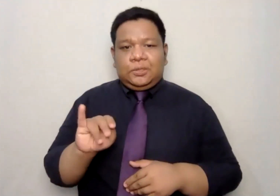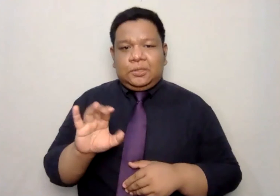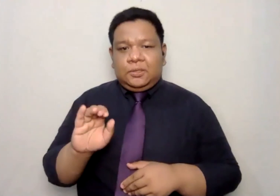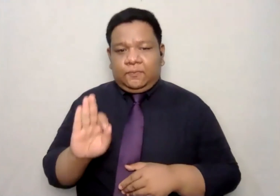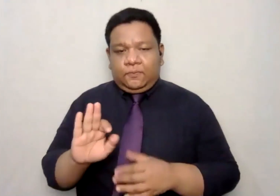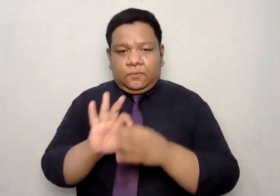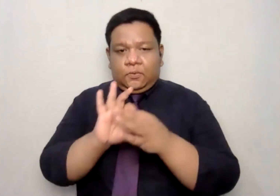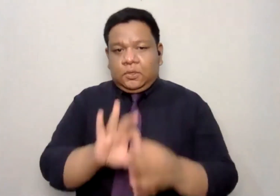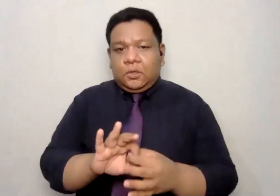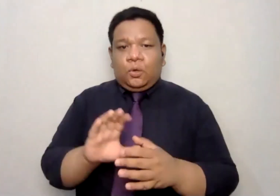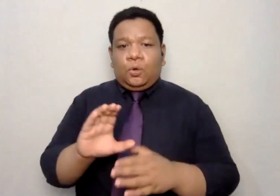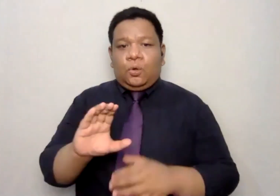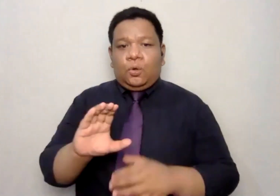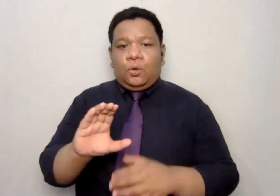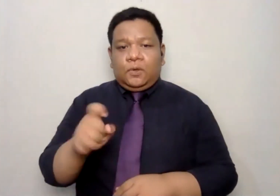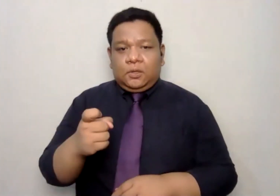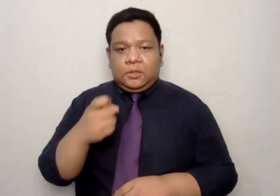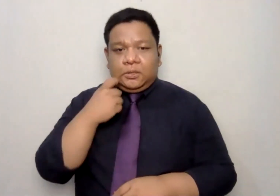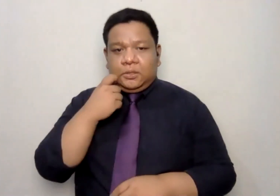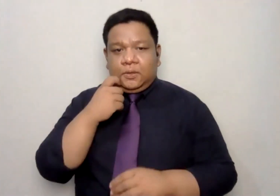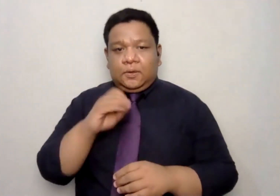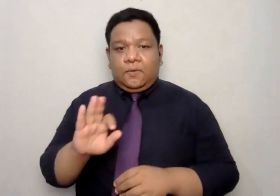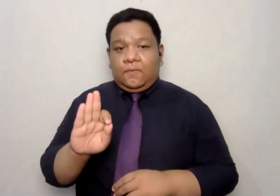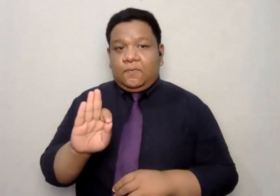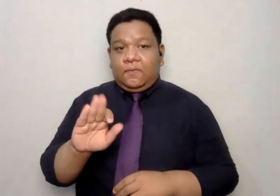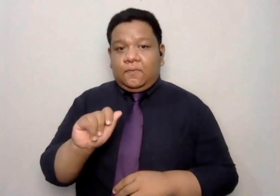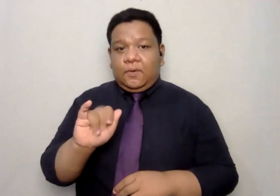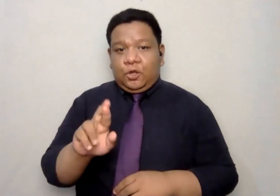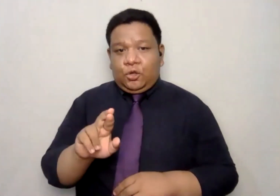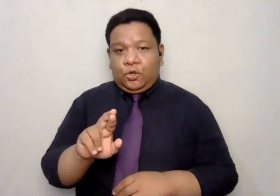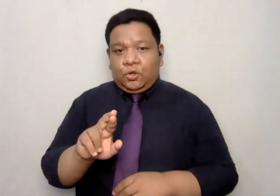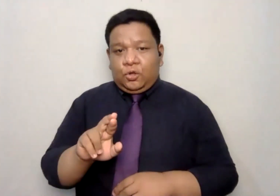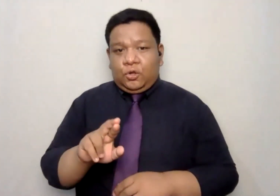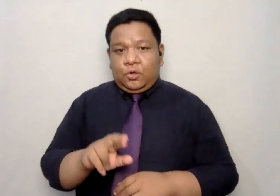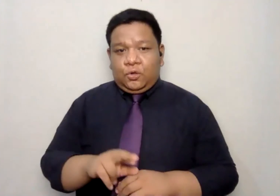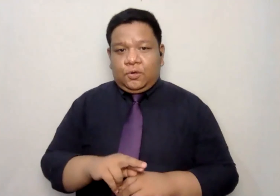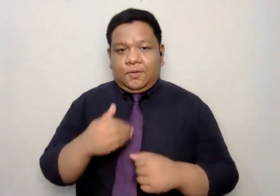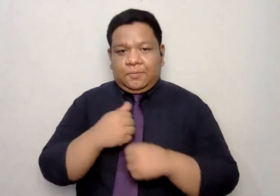First is what he mentioned that is fair. I hope you can see I even made a ---